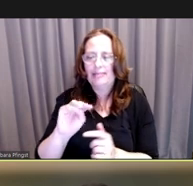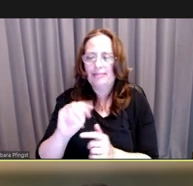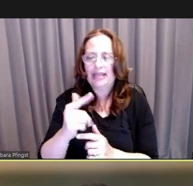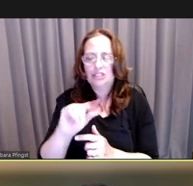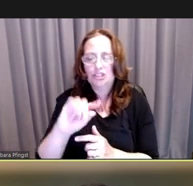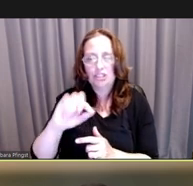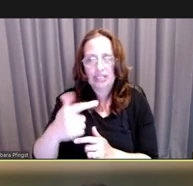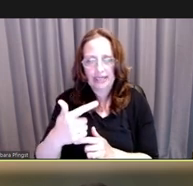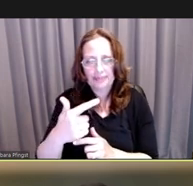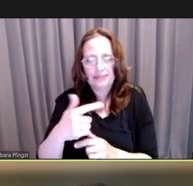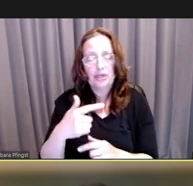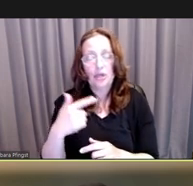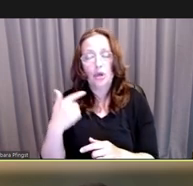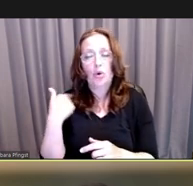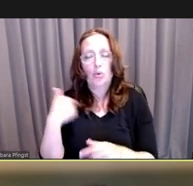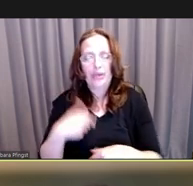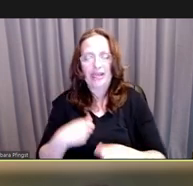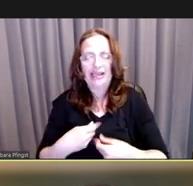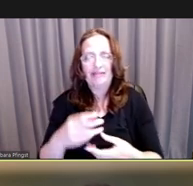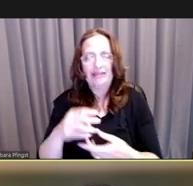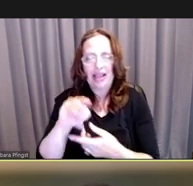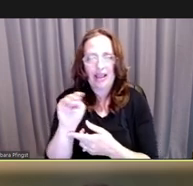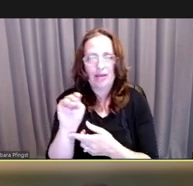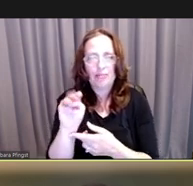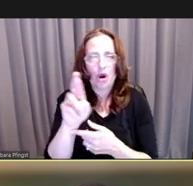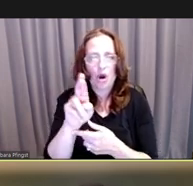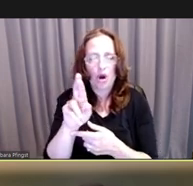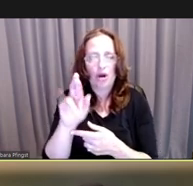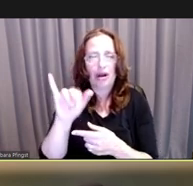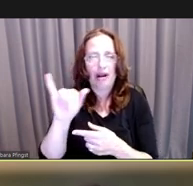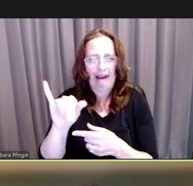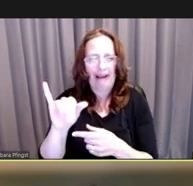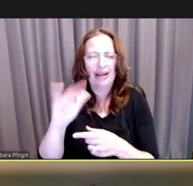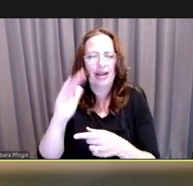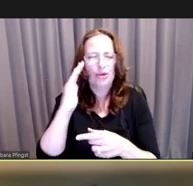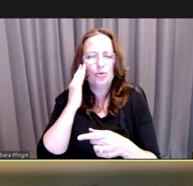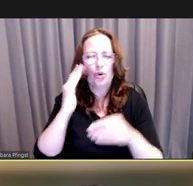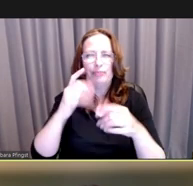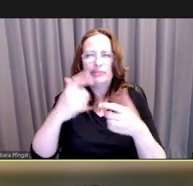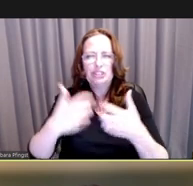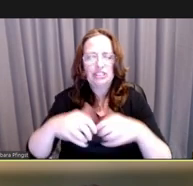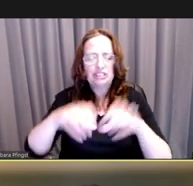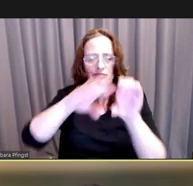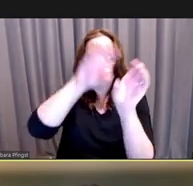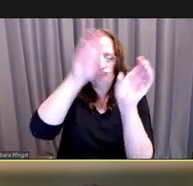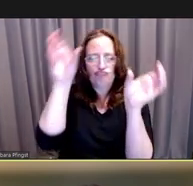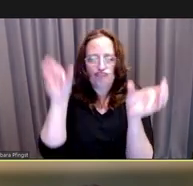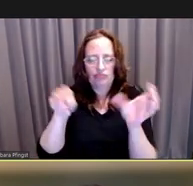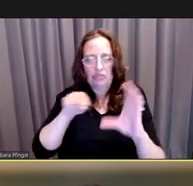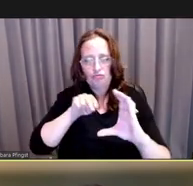especially in kids, would be an MRI. Magnetic resonance. Or a CAT scan or a CT scan.